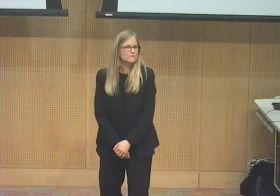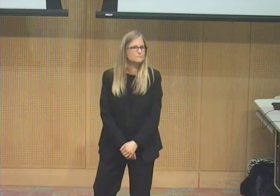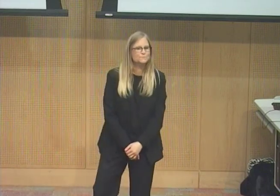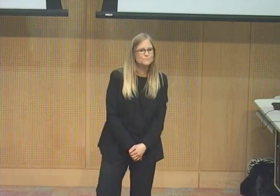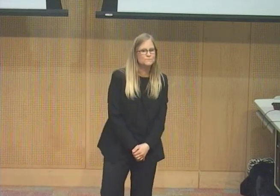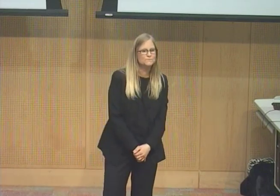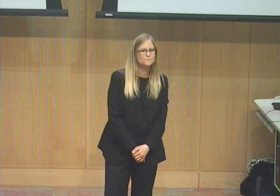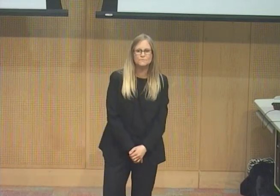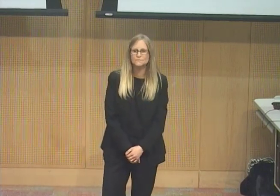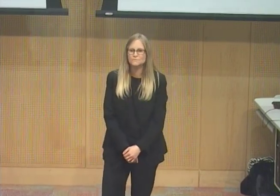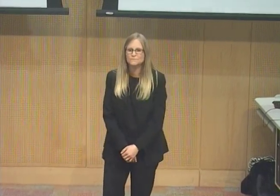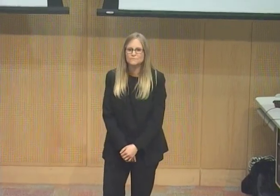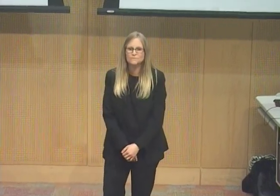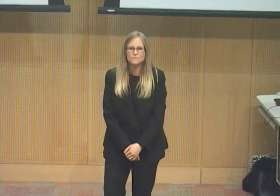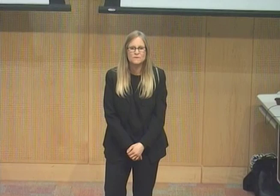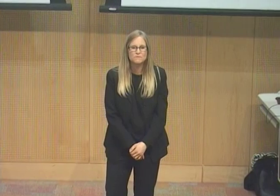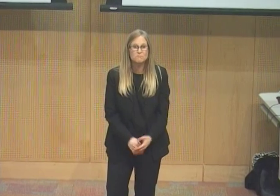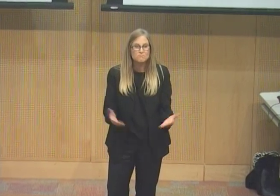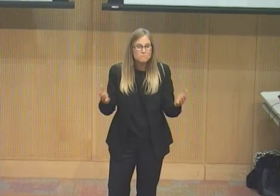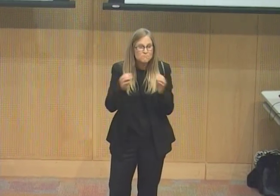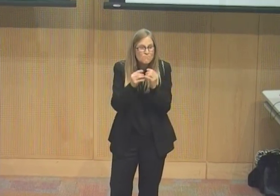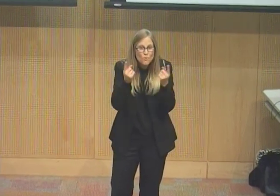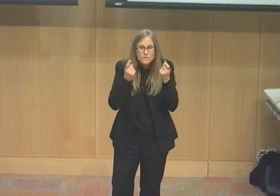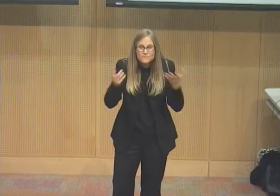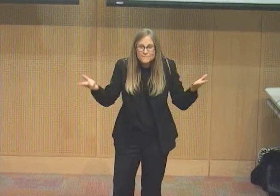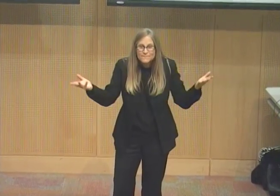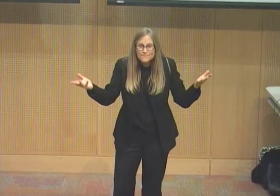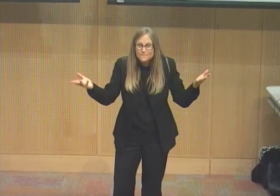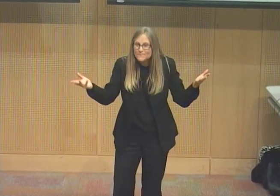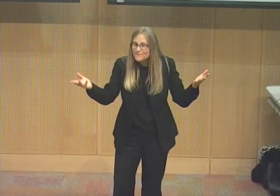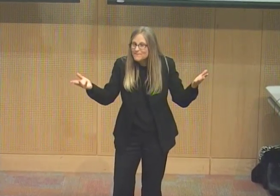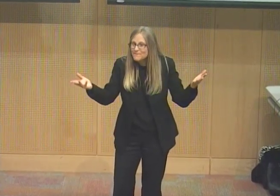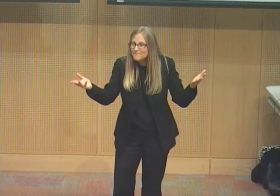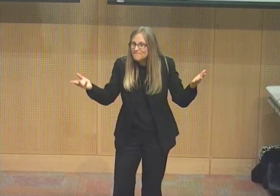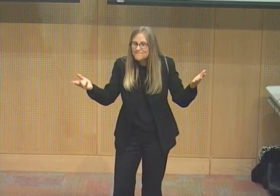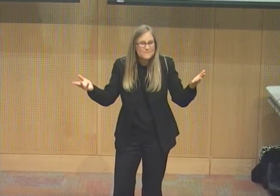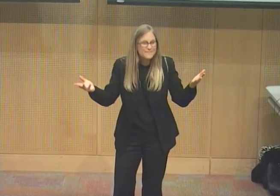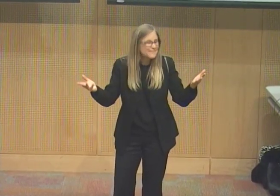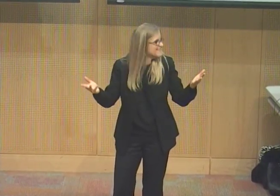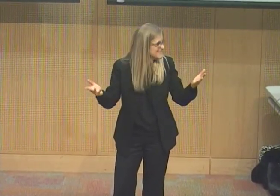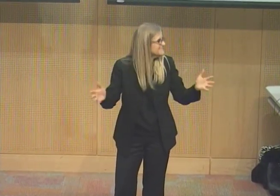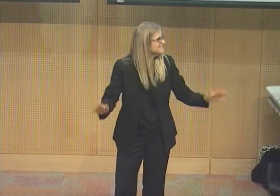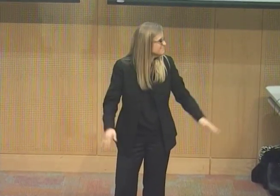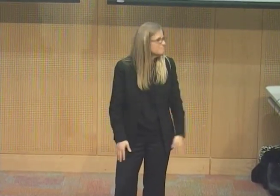of print media. Any other questions?